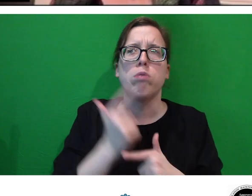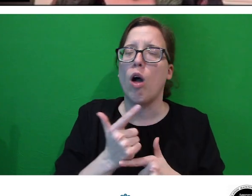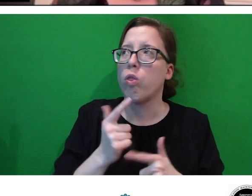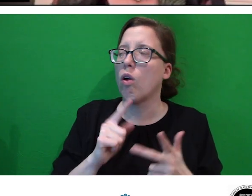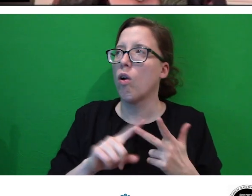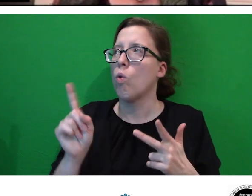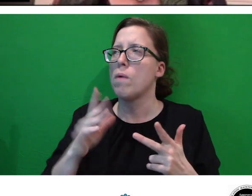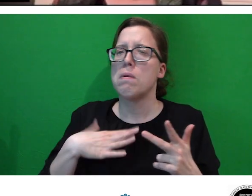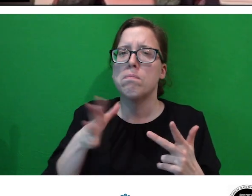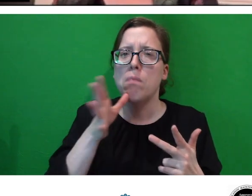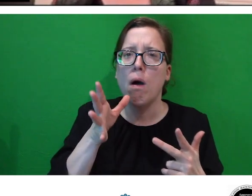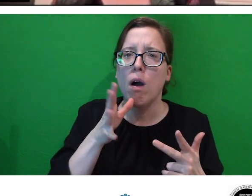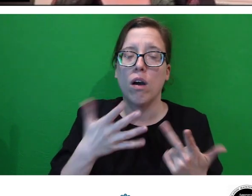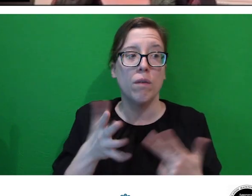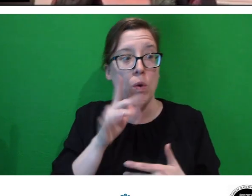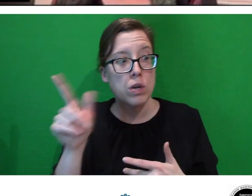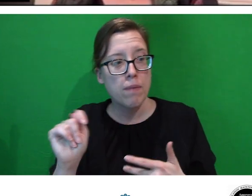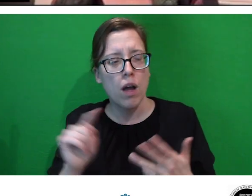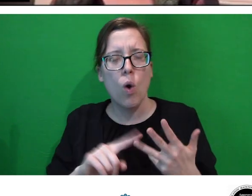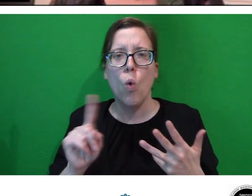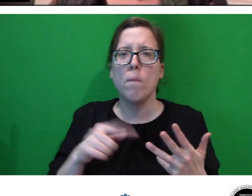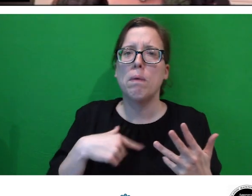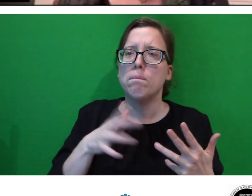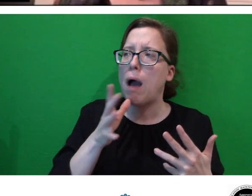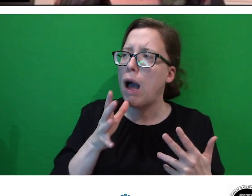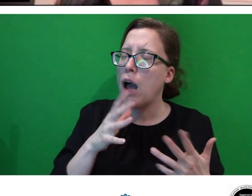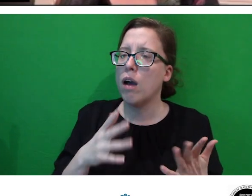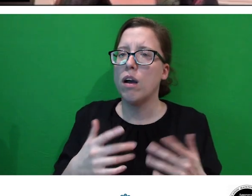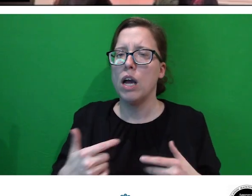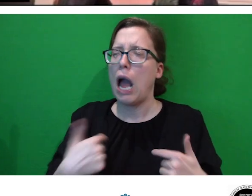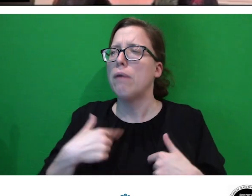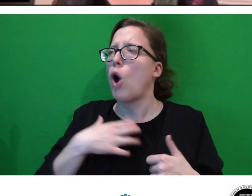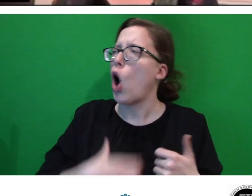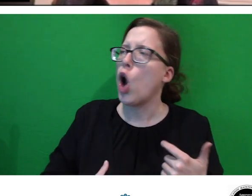"I don't want to leave the monkey house." It's at a zoo. Sorry.